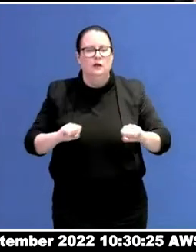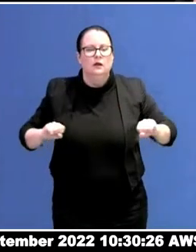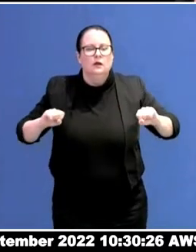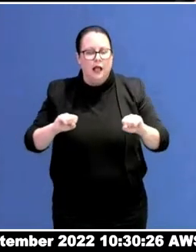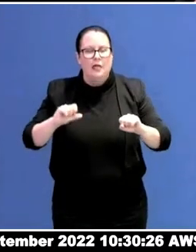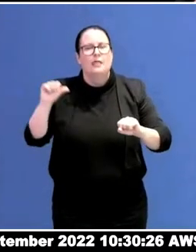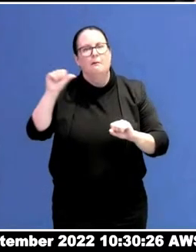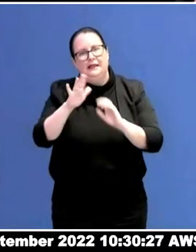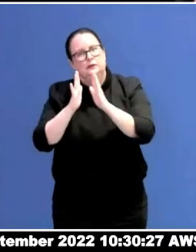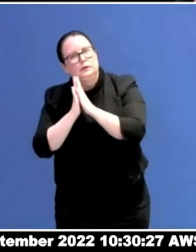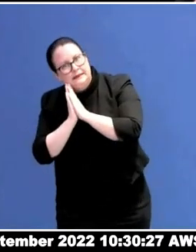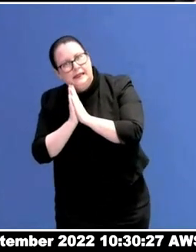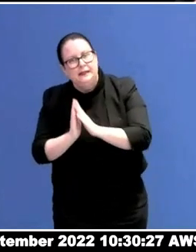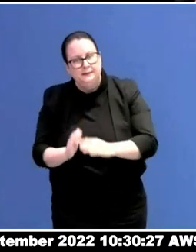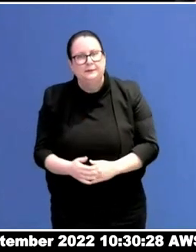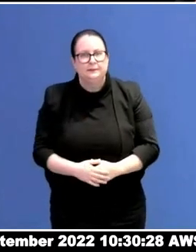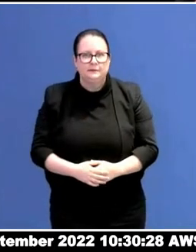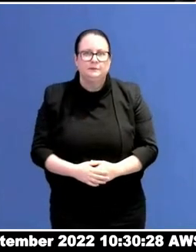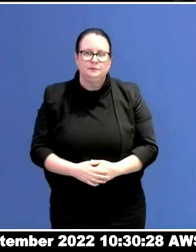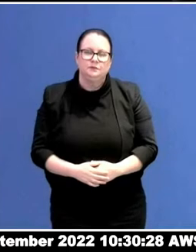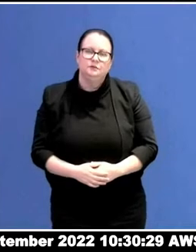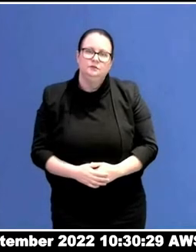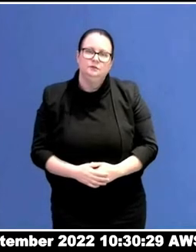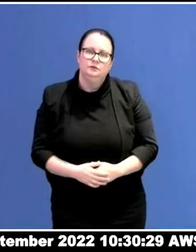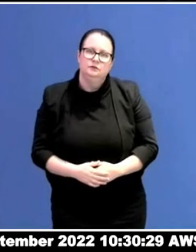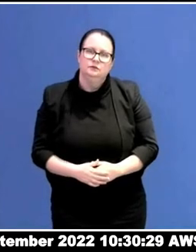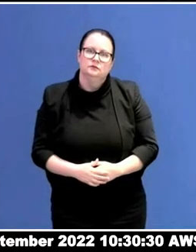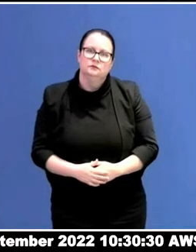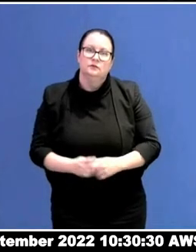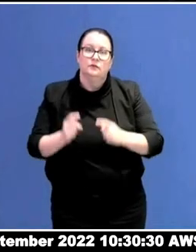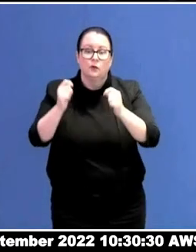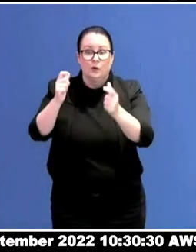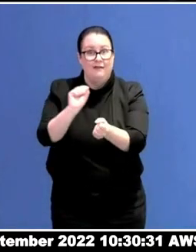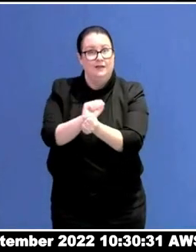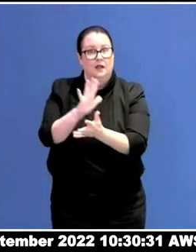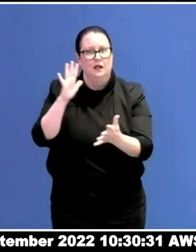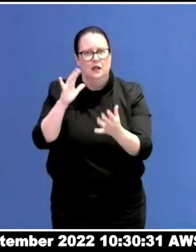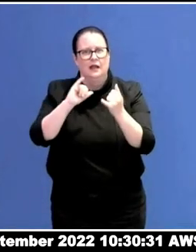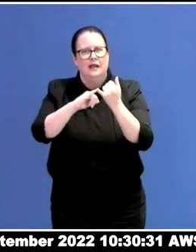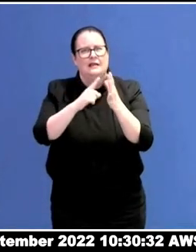After his release, SARC offered him some sexual assault counselling?